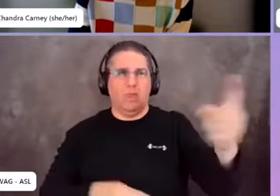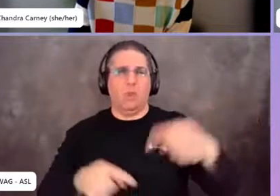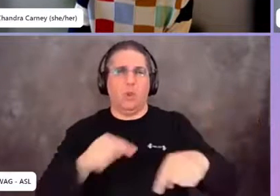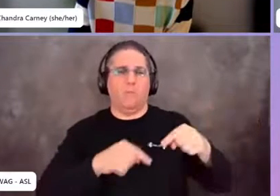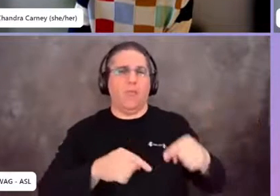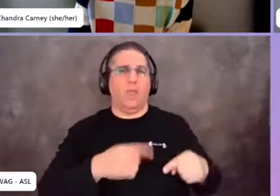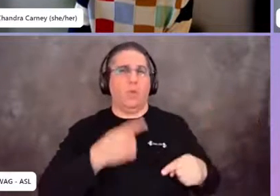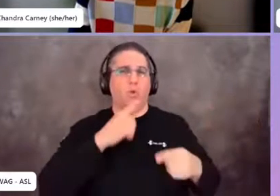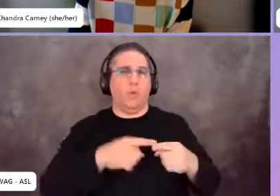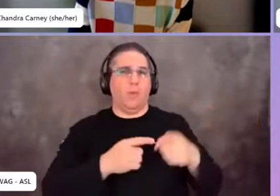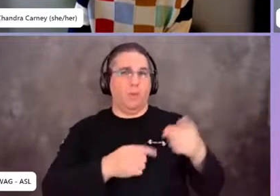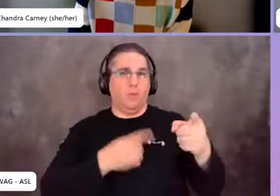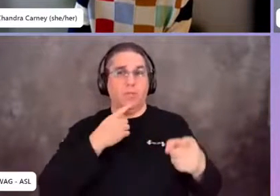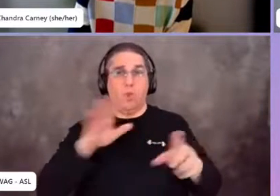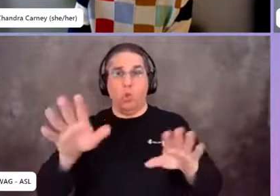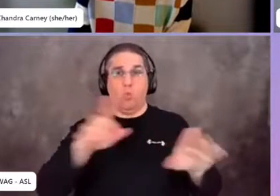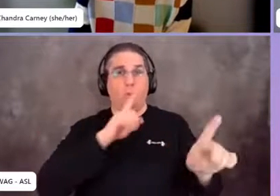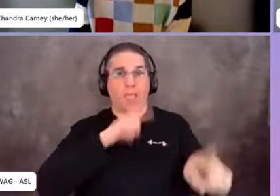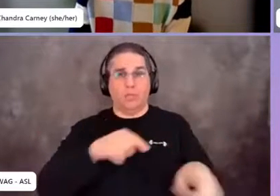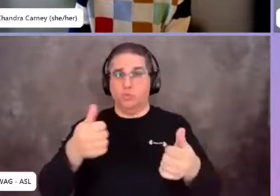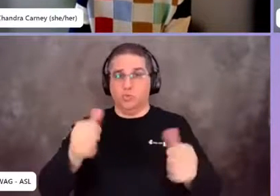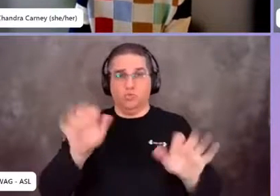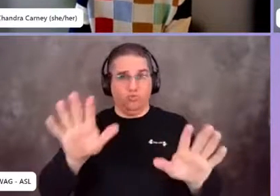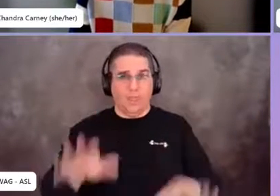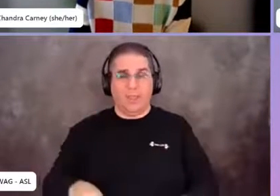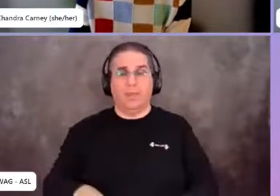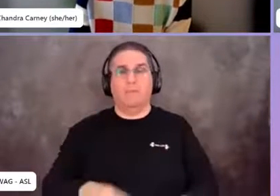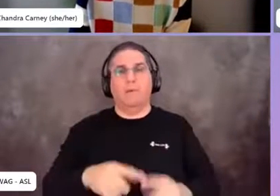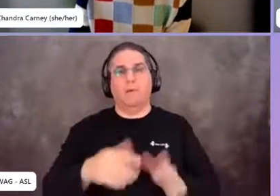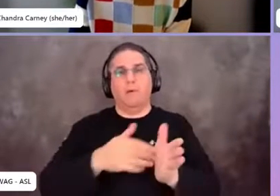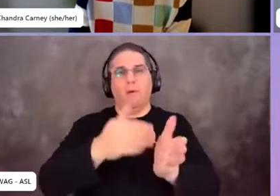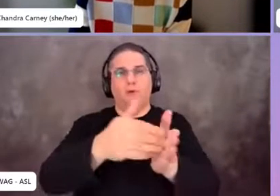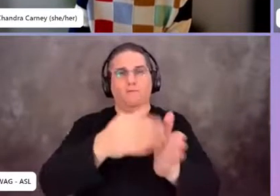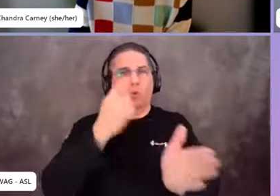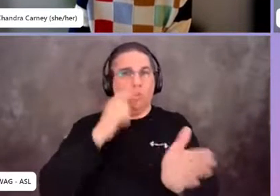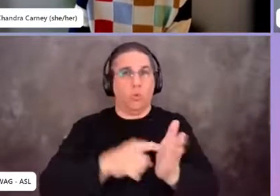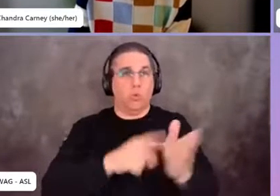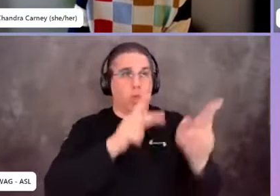have one more question if I would I would ask [GREG] I